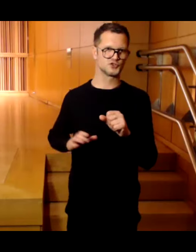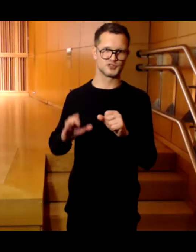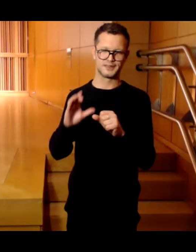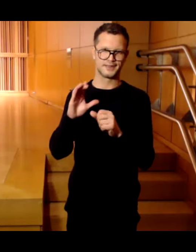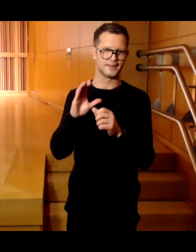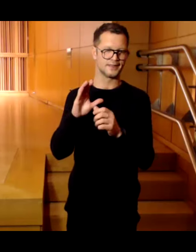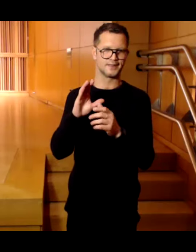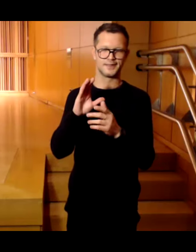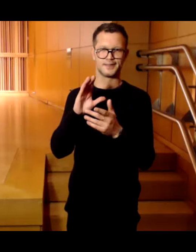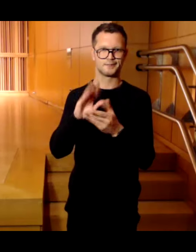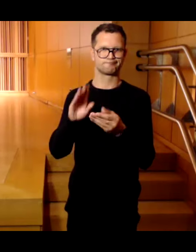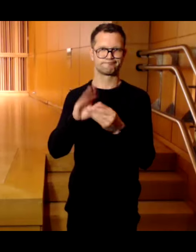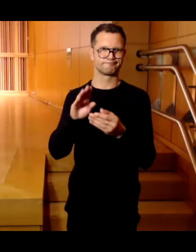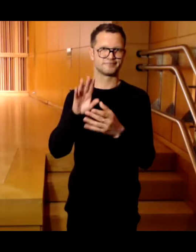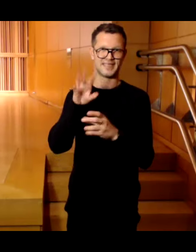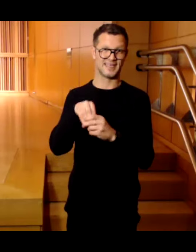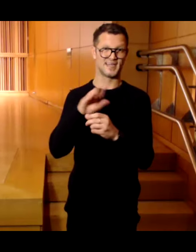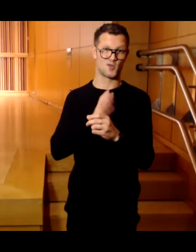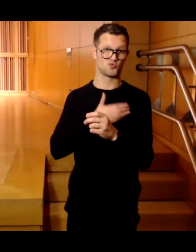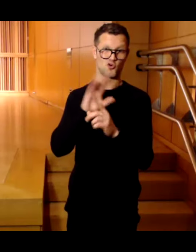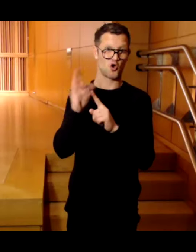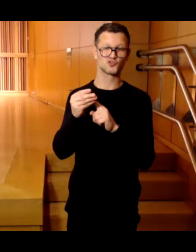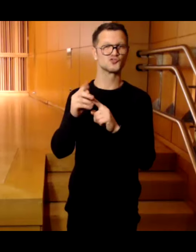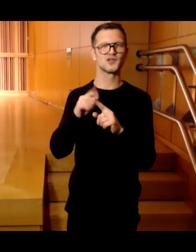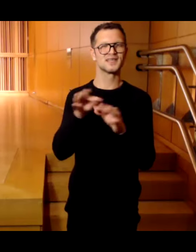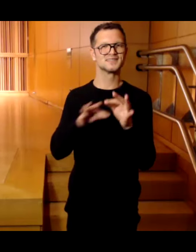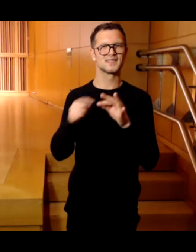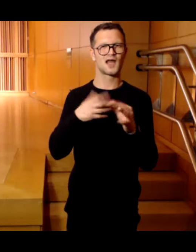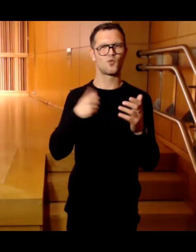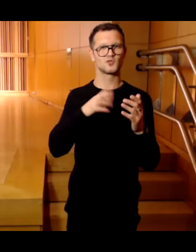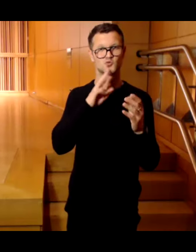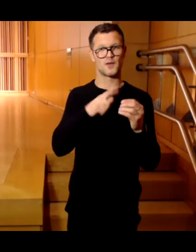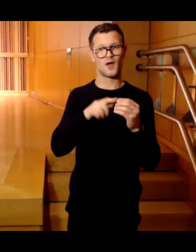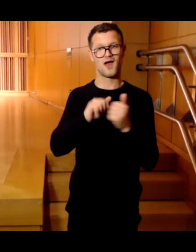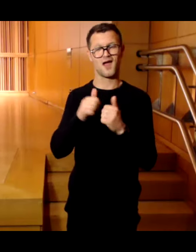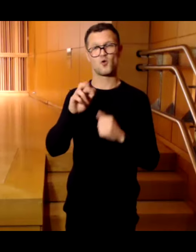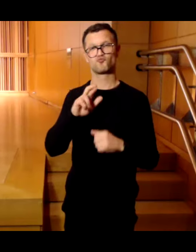And so I want to draw attention to the ways in which the current right-wing onslaught against the American people.